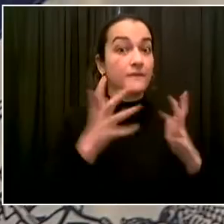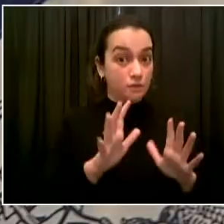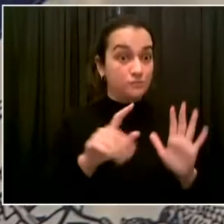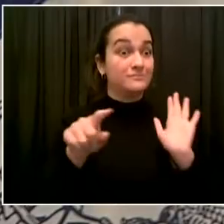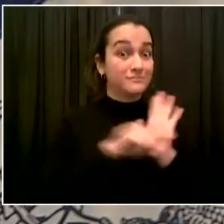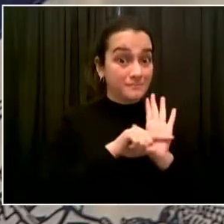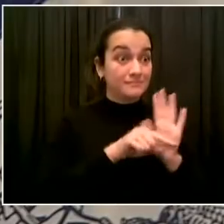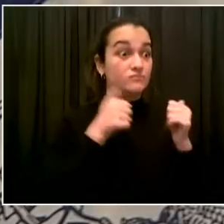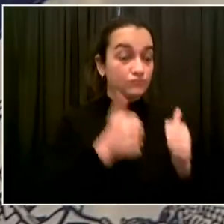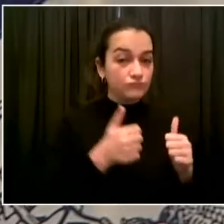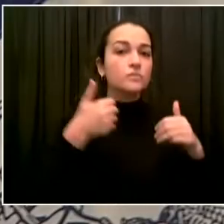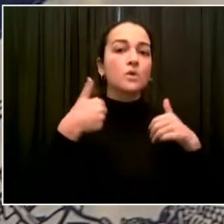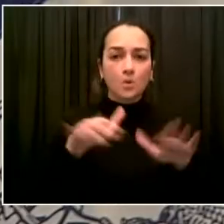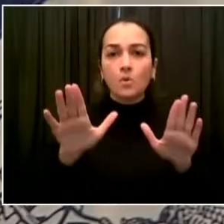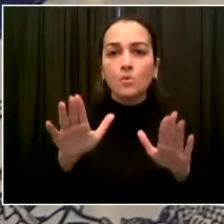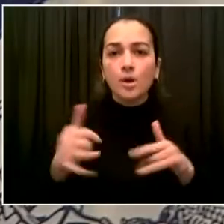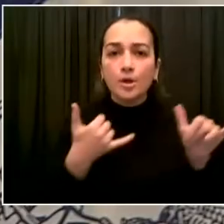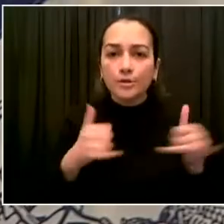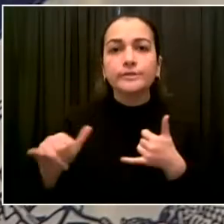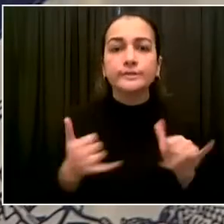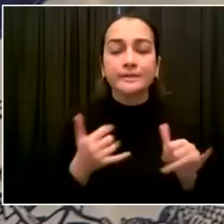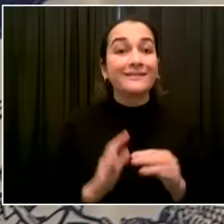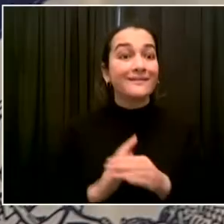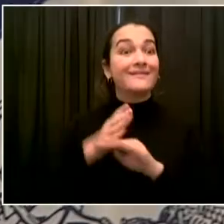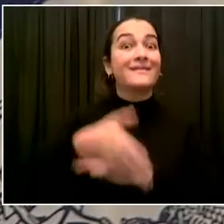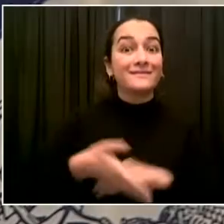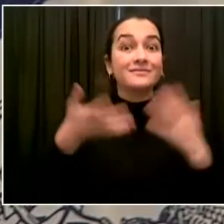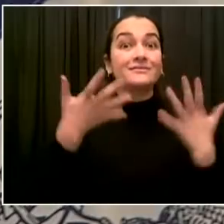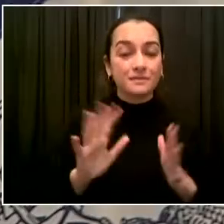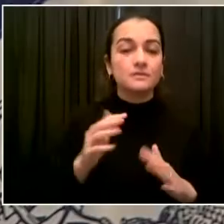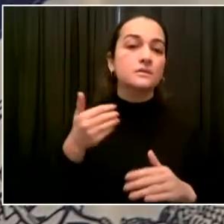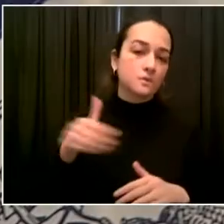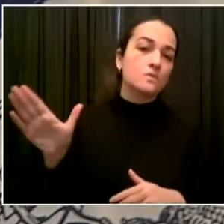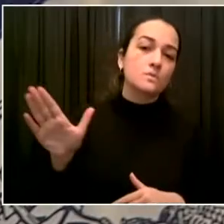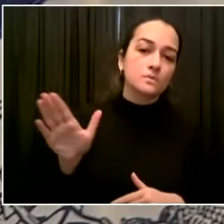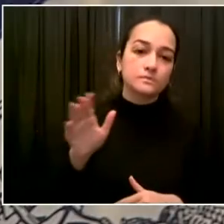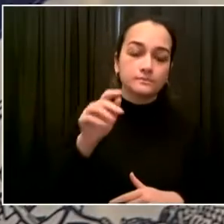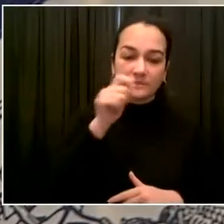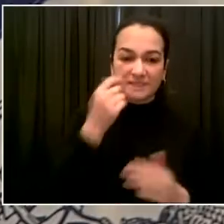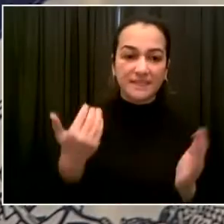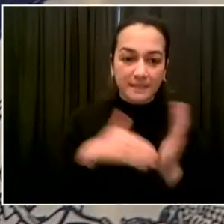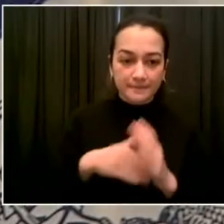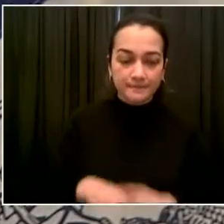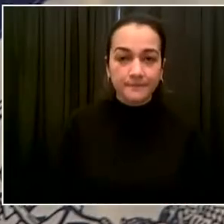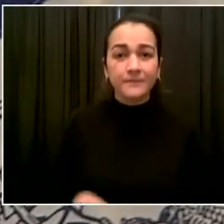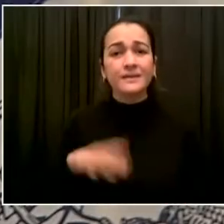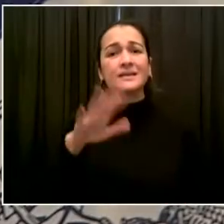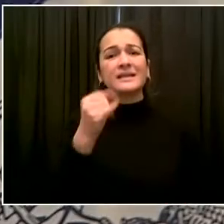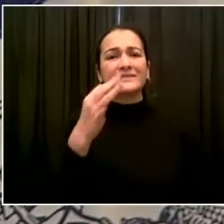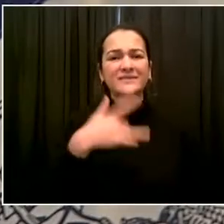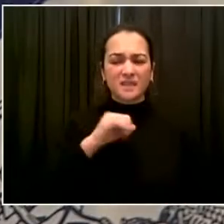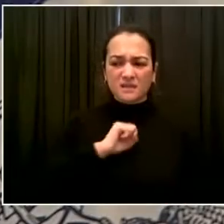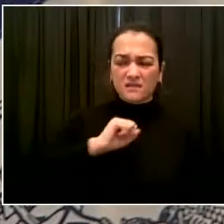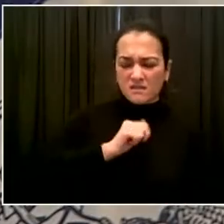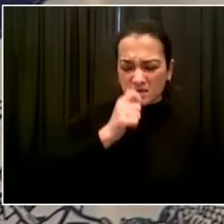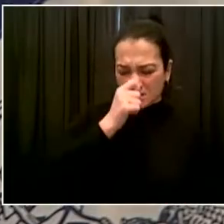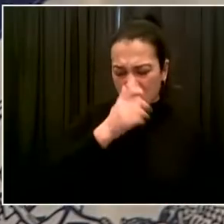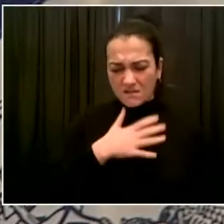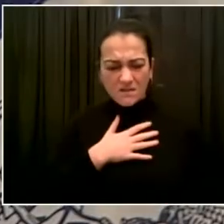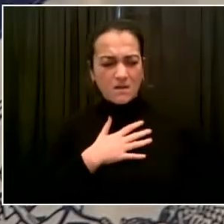AND OBVIOUSLY AS PER USUAL, IF ANYONE IS NOT FEELING WELL, DON'T COME IN CONTACT WITH OTHER FOLKS.